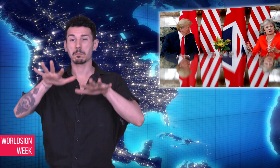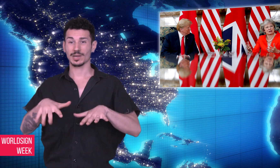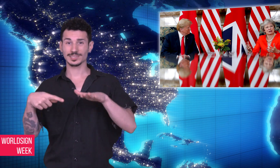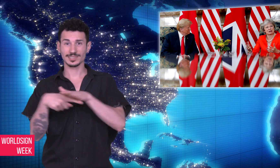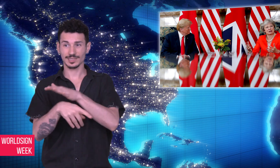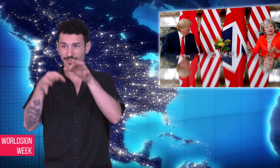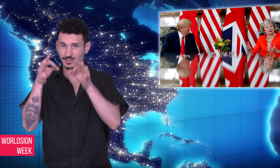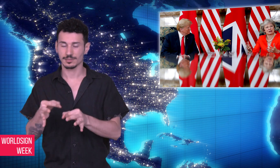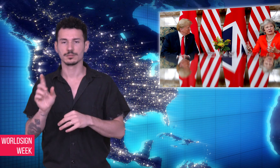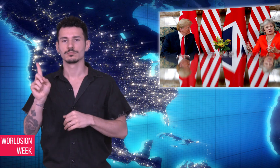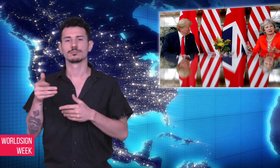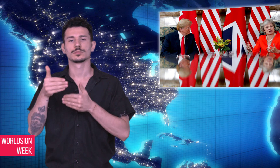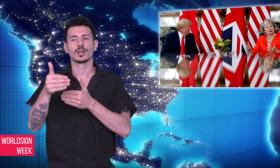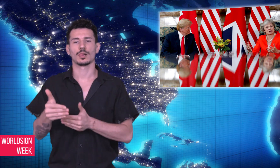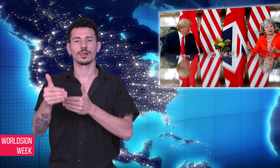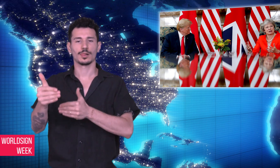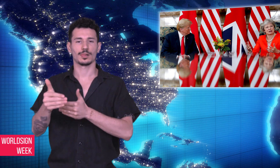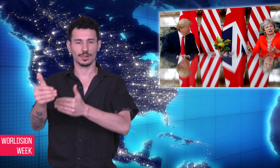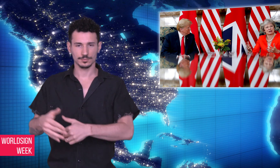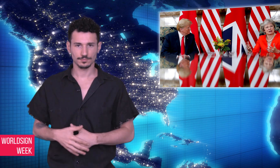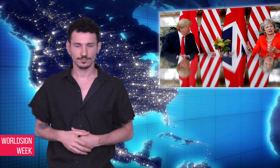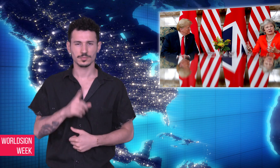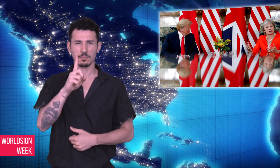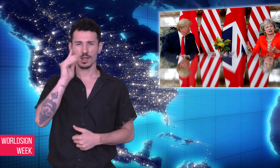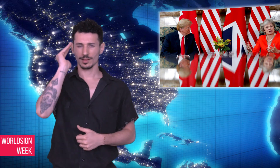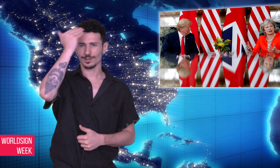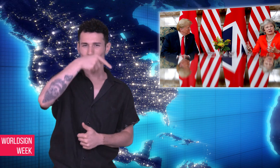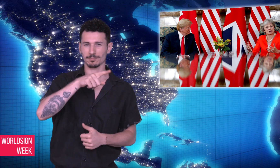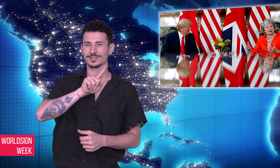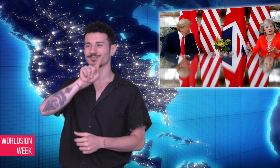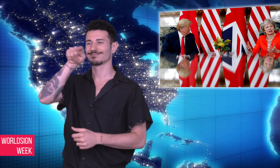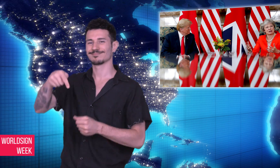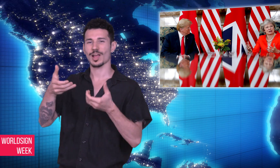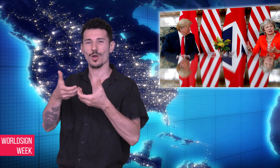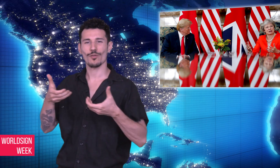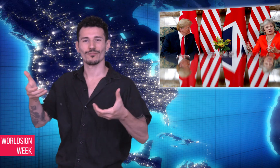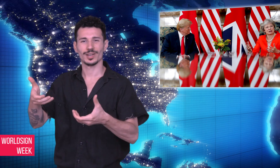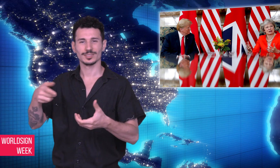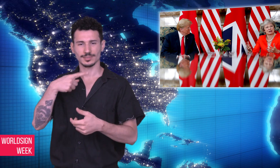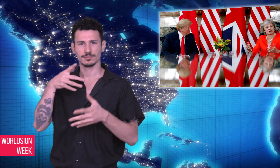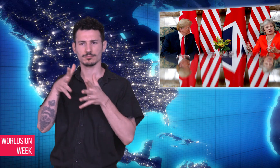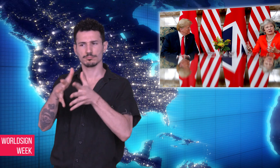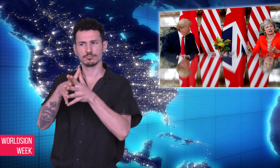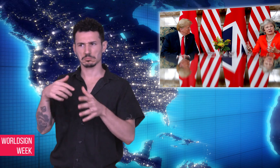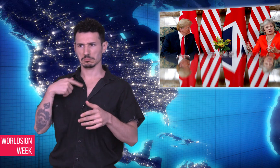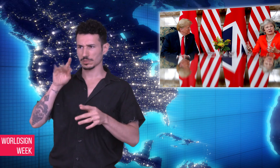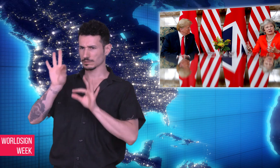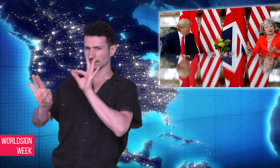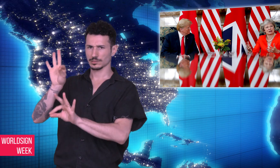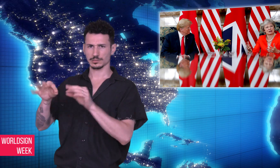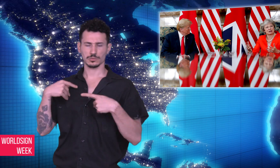conference with the PM that he did not criticize her. Anti-Trump protests